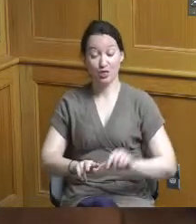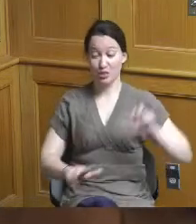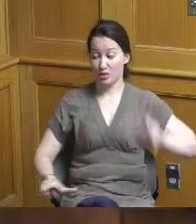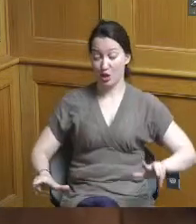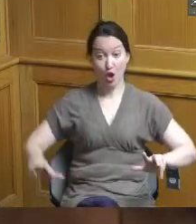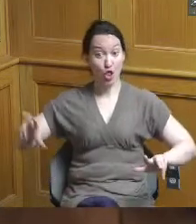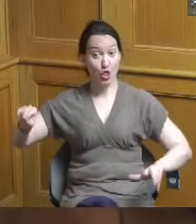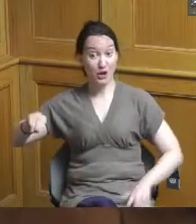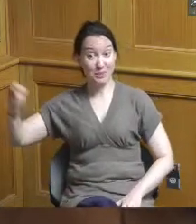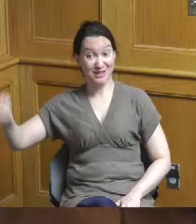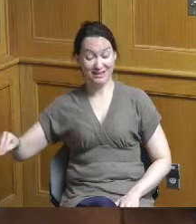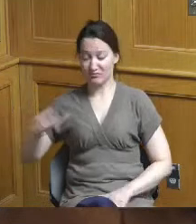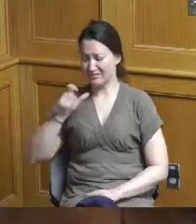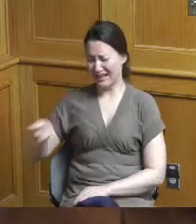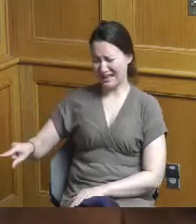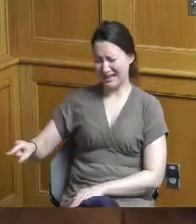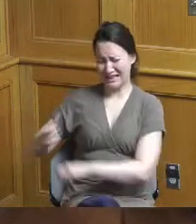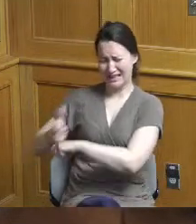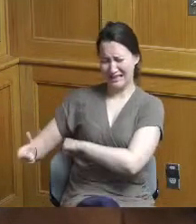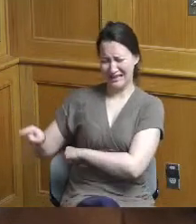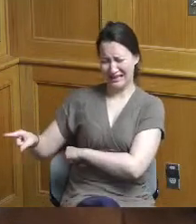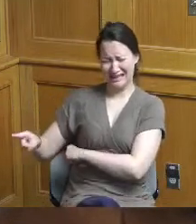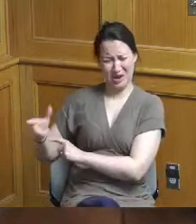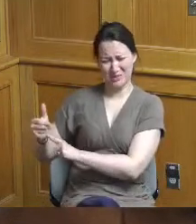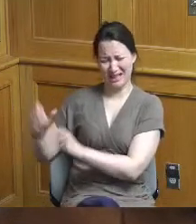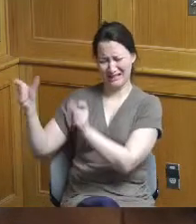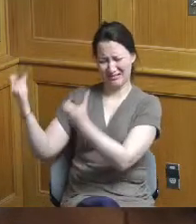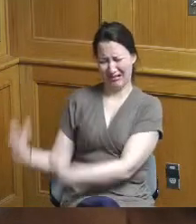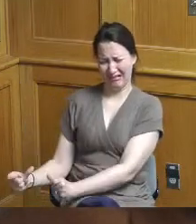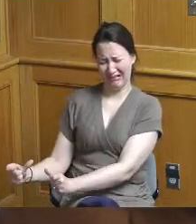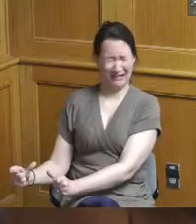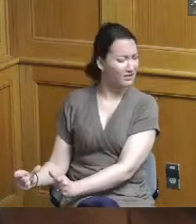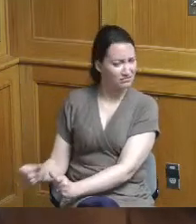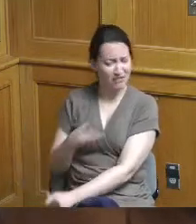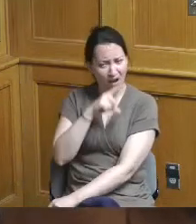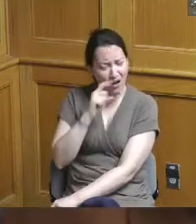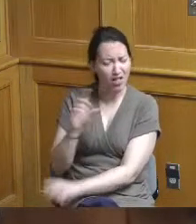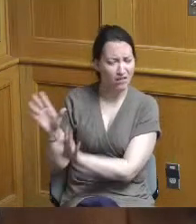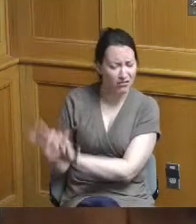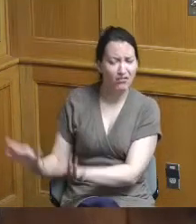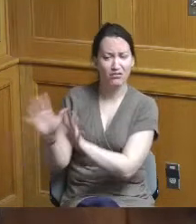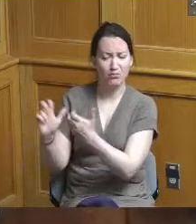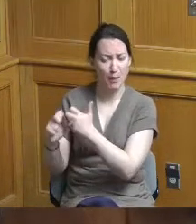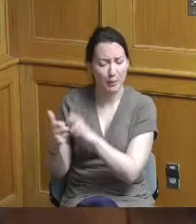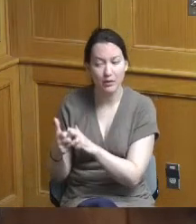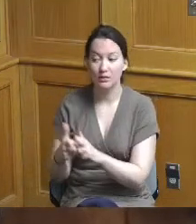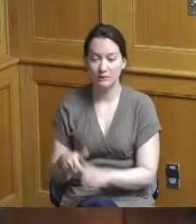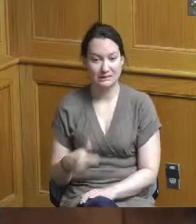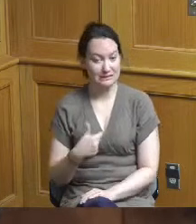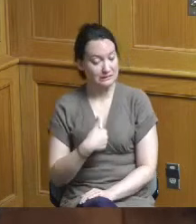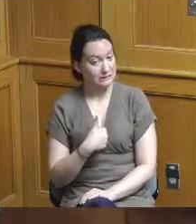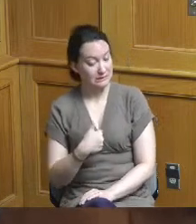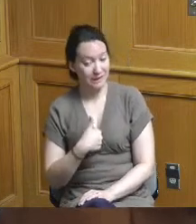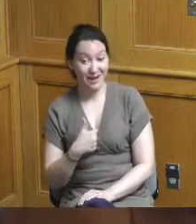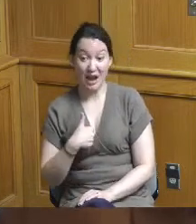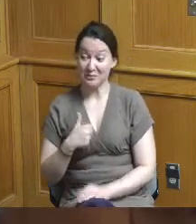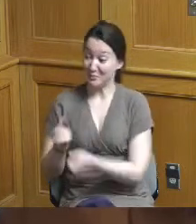said they weren't coming because of the Millennium Hotel now I was not a champion of the Millennium